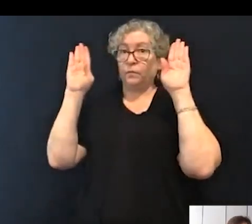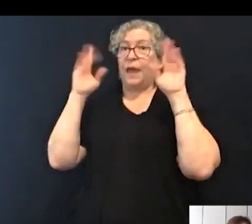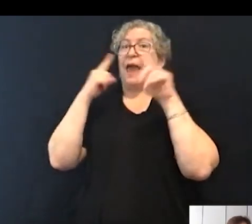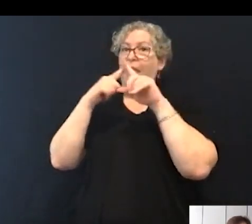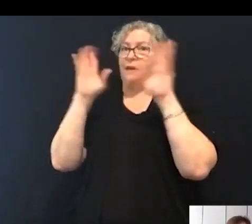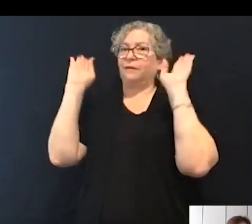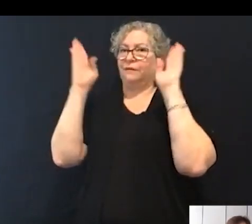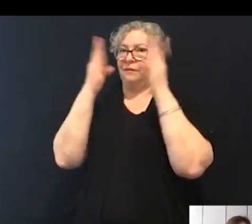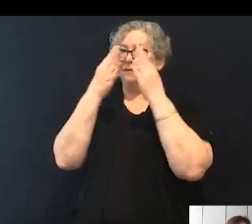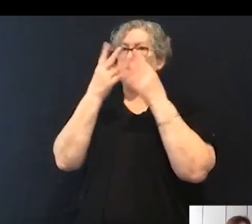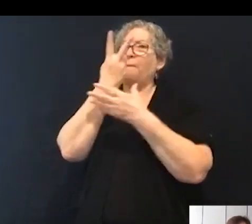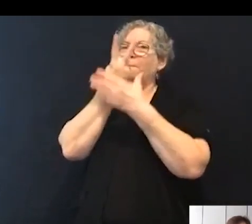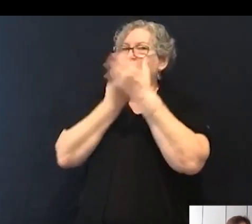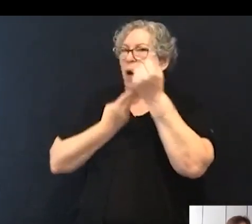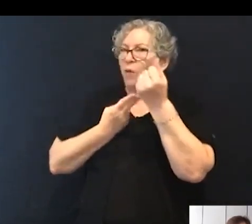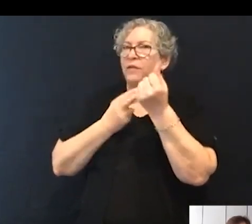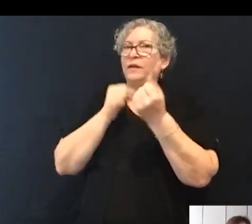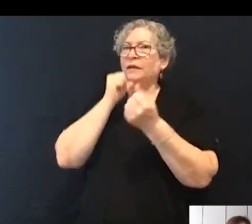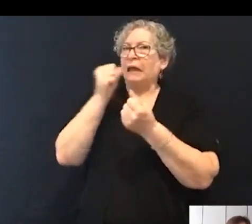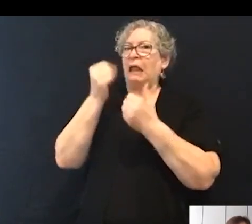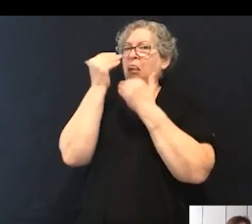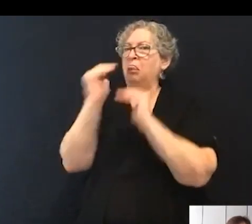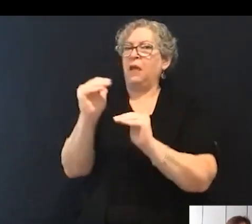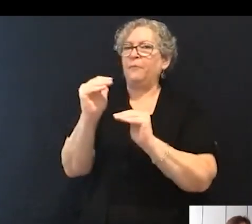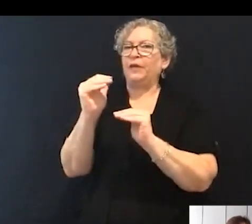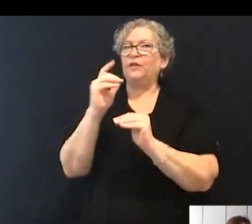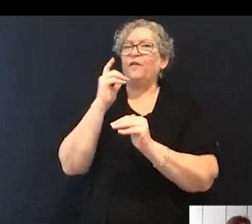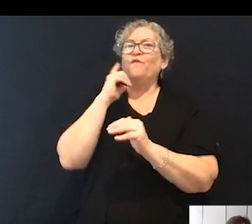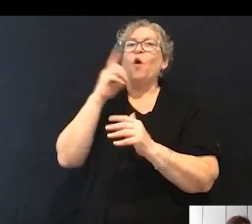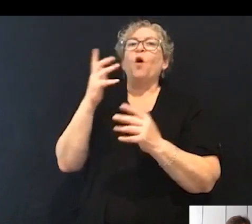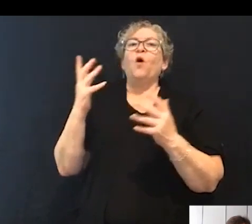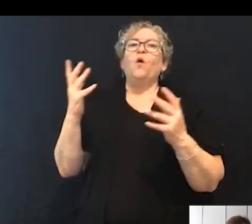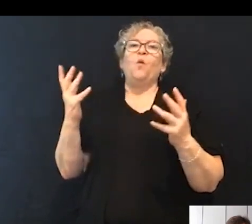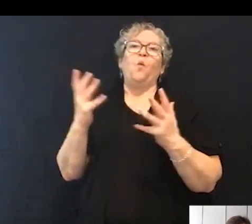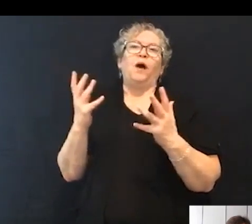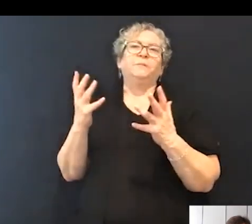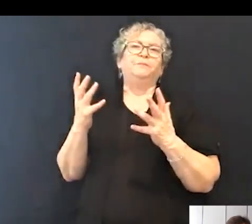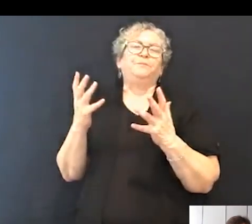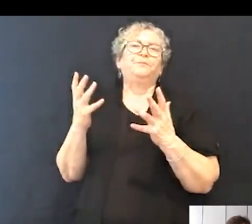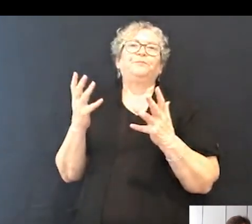confined by a certain, for example,